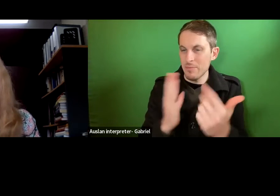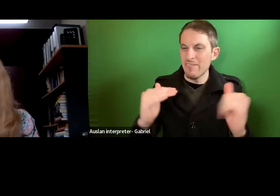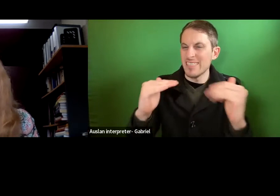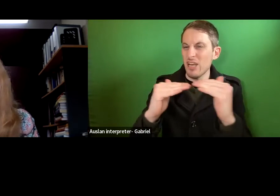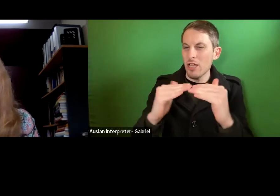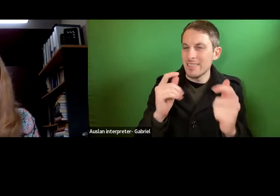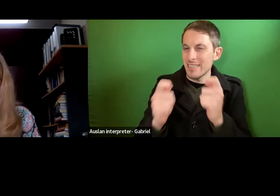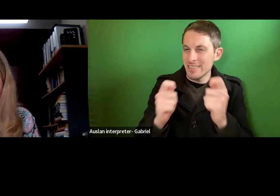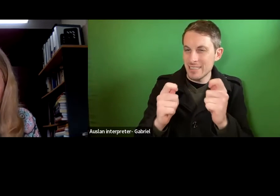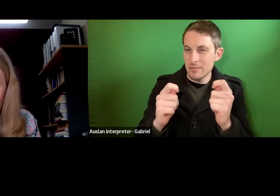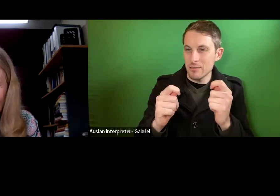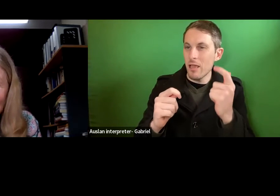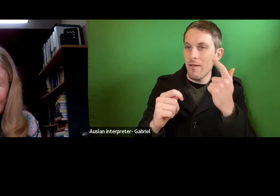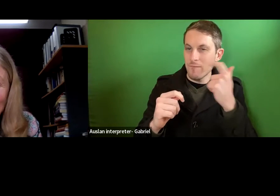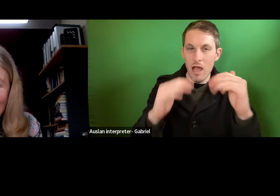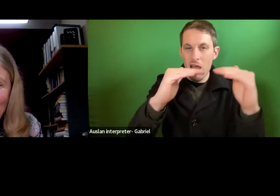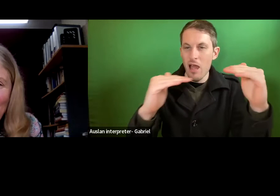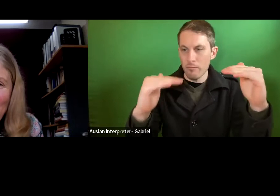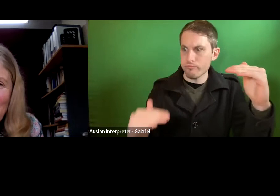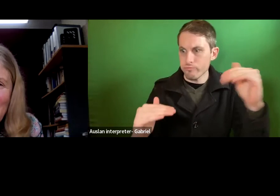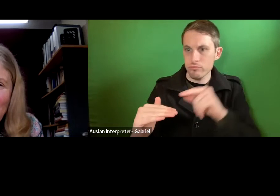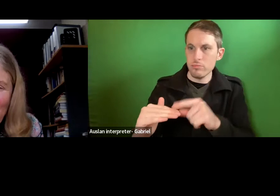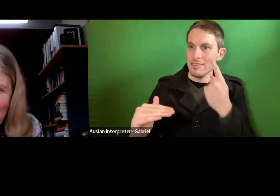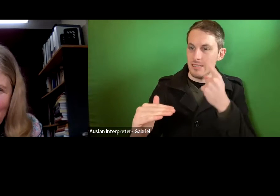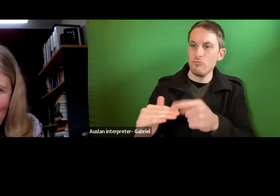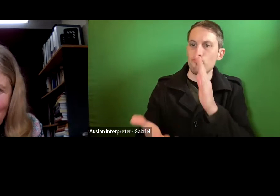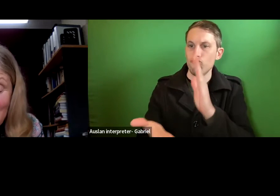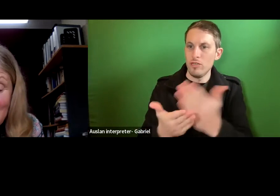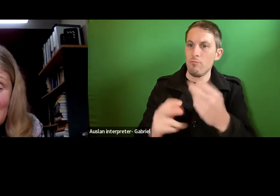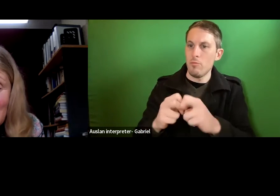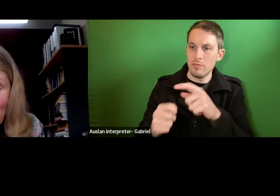that this is a very real problem, the student really is struggling. Now, there is a little